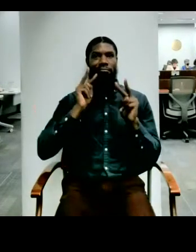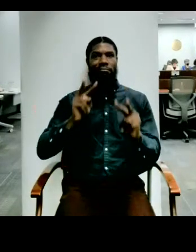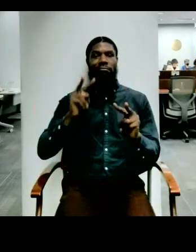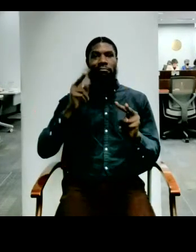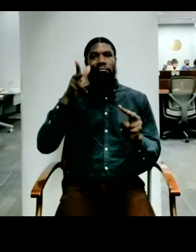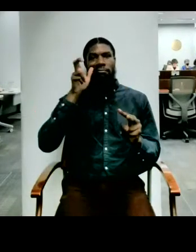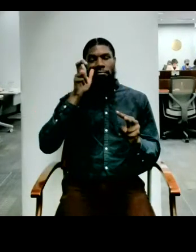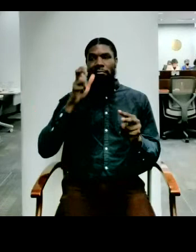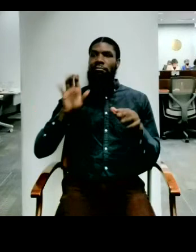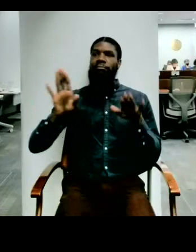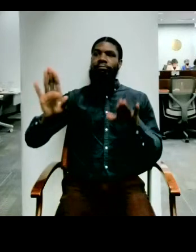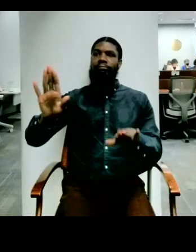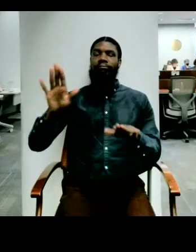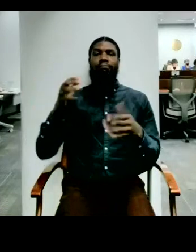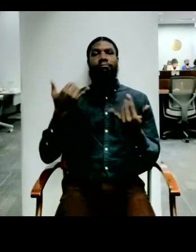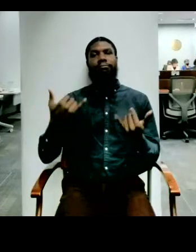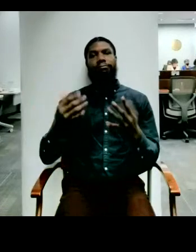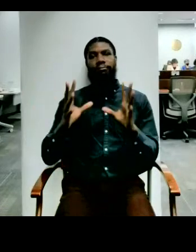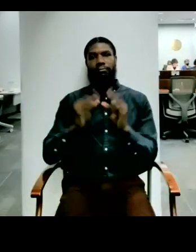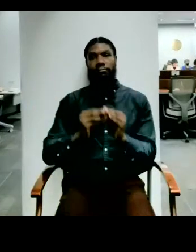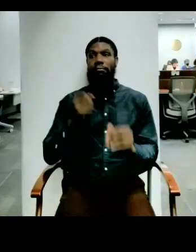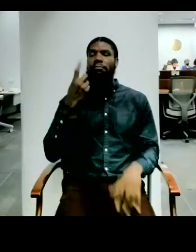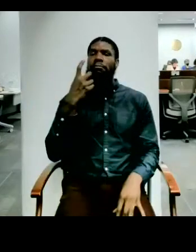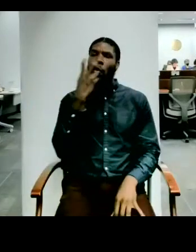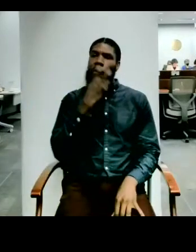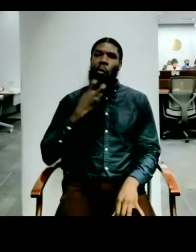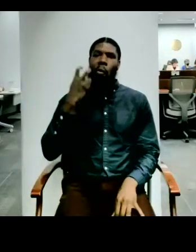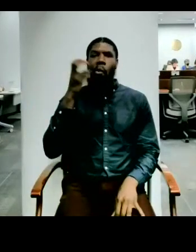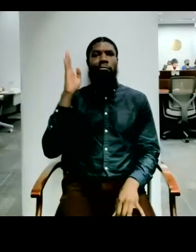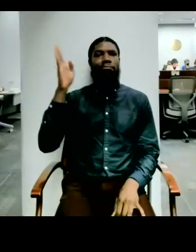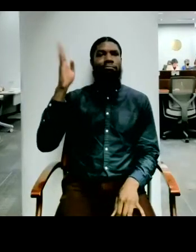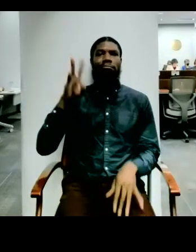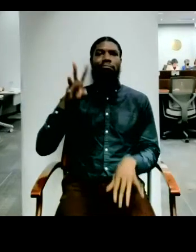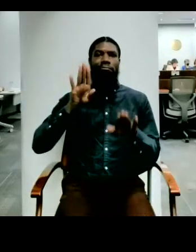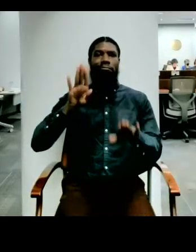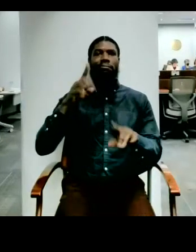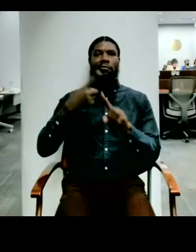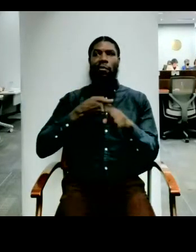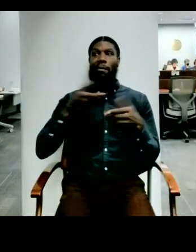attitude's meeting oral temperature from invited witnesses on these three meetings and future